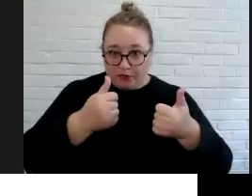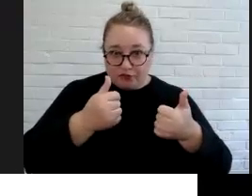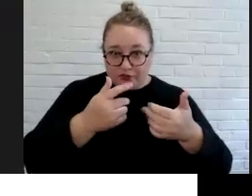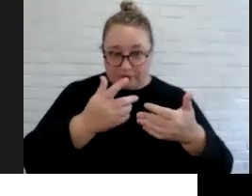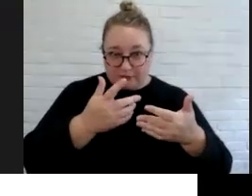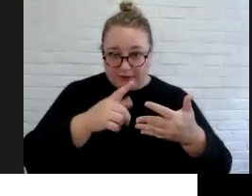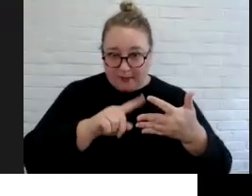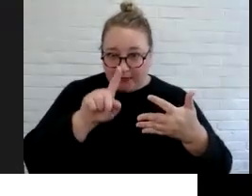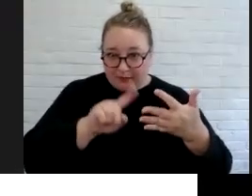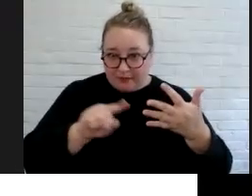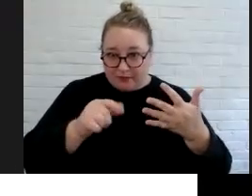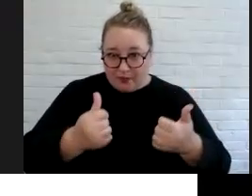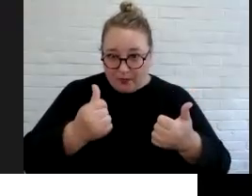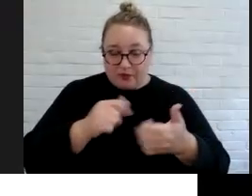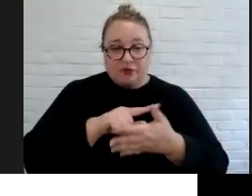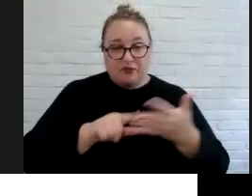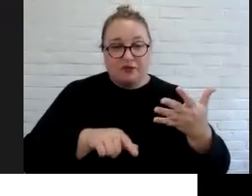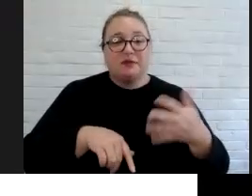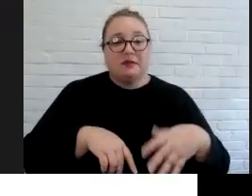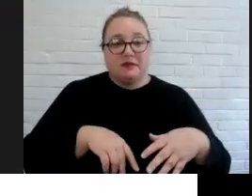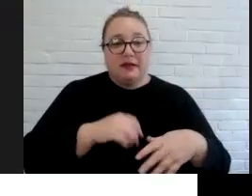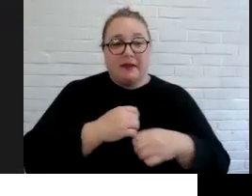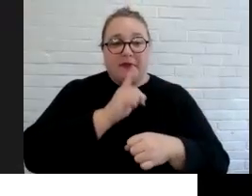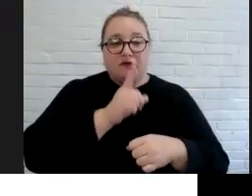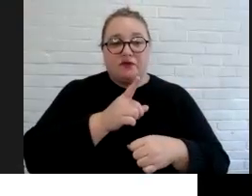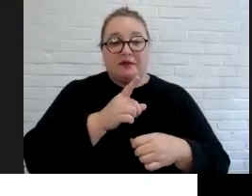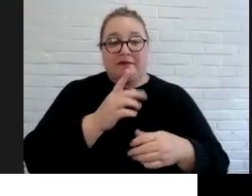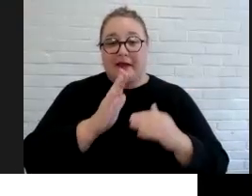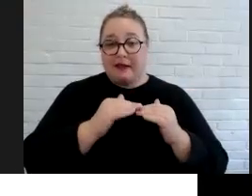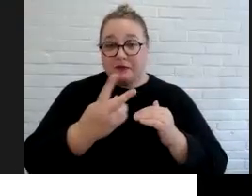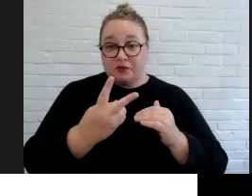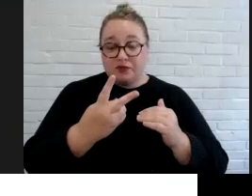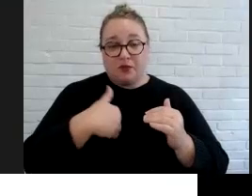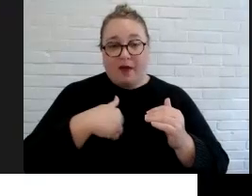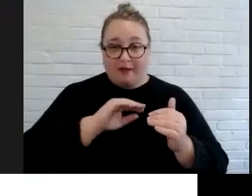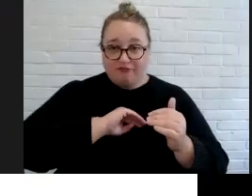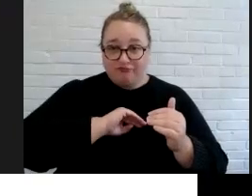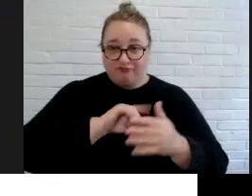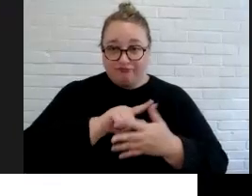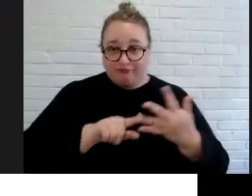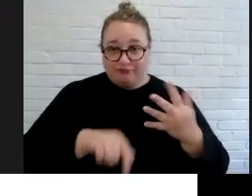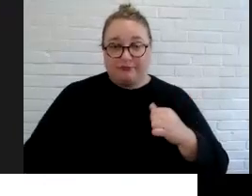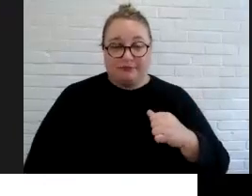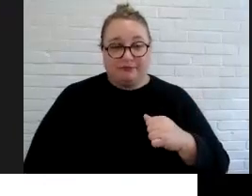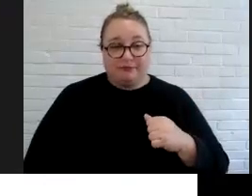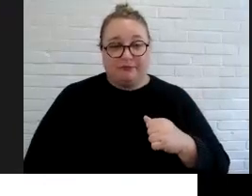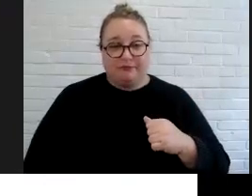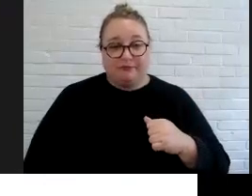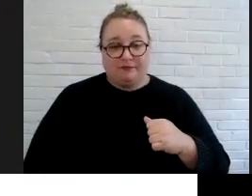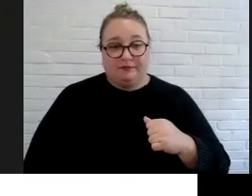at least two of those five methods and whatnot? But again, this is just something for myself to help me.